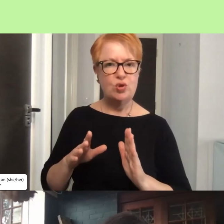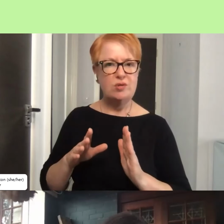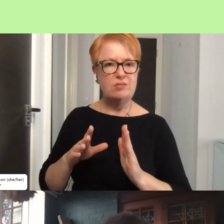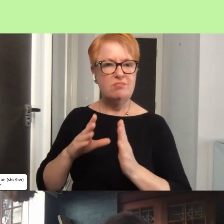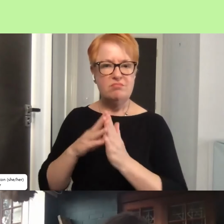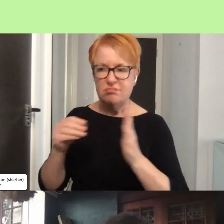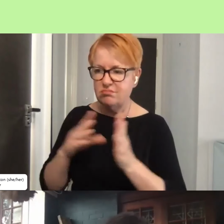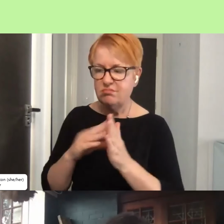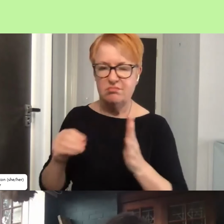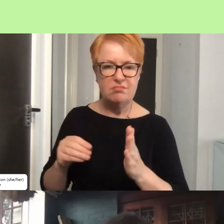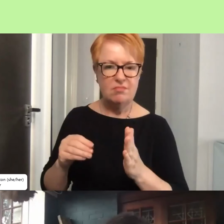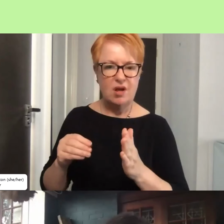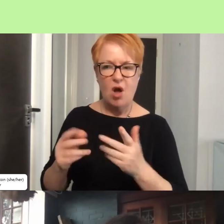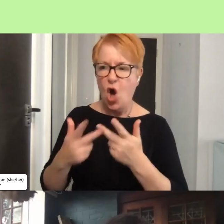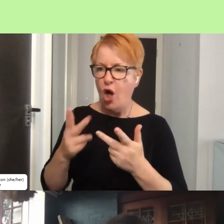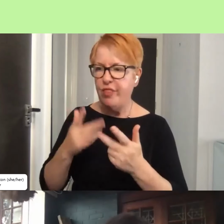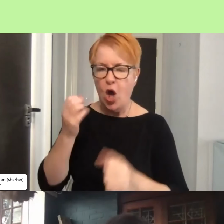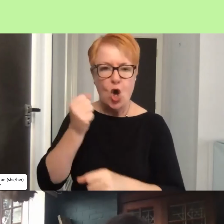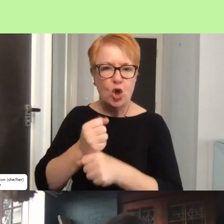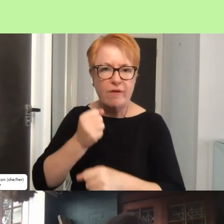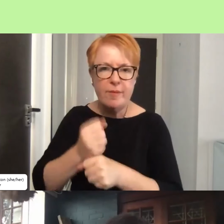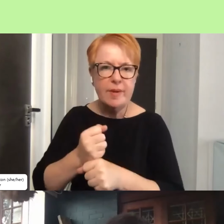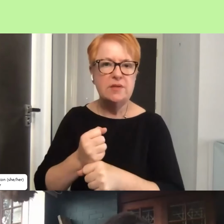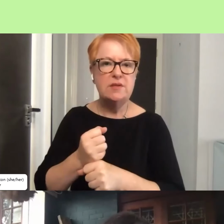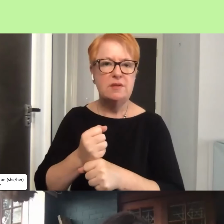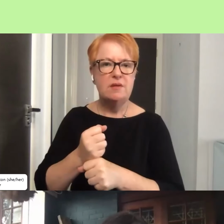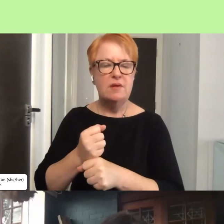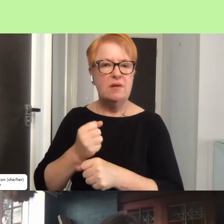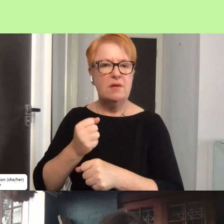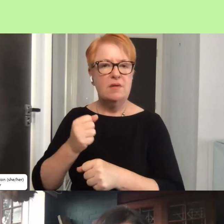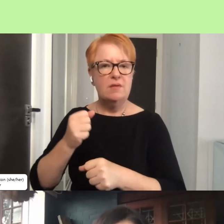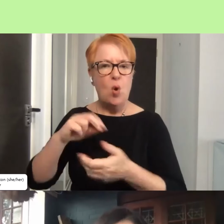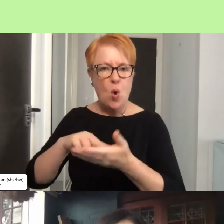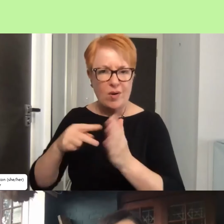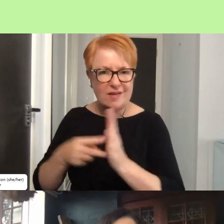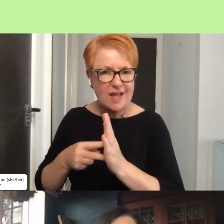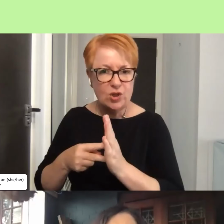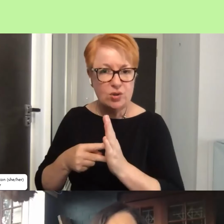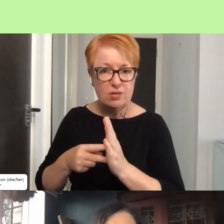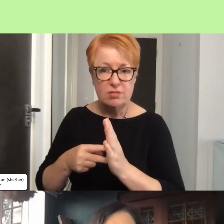other governmental state institutions. They're actually locomotive, they're like, you know,